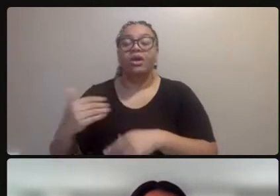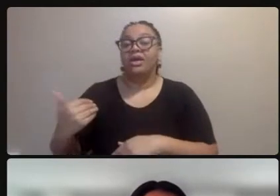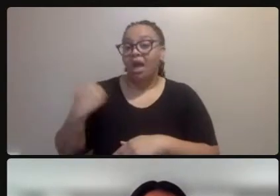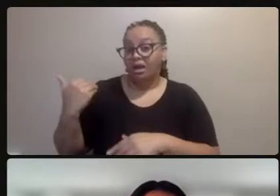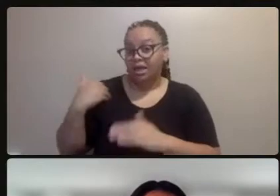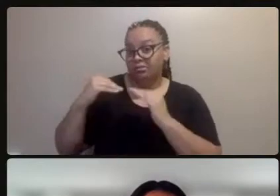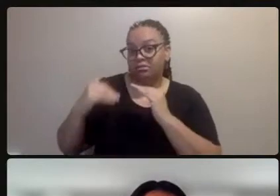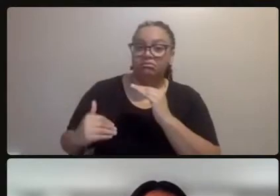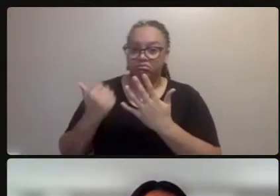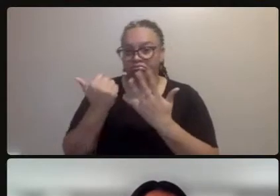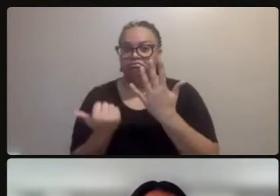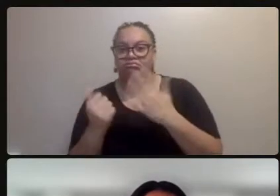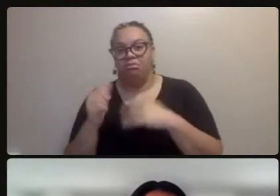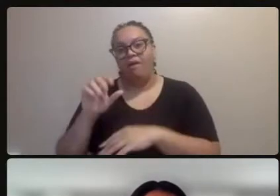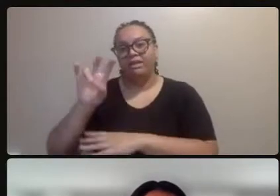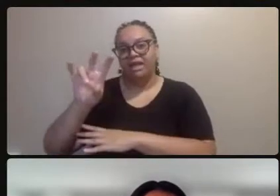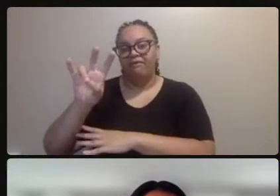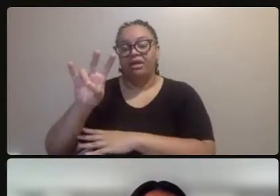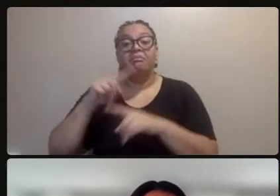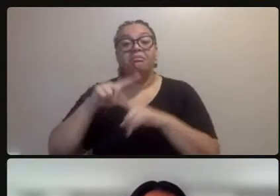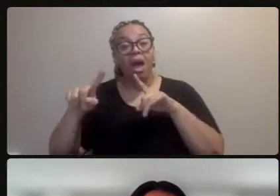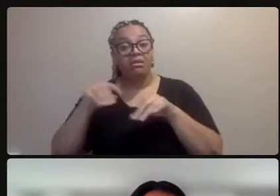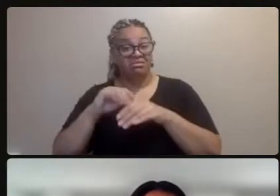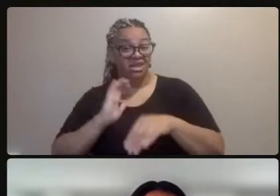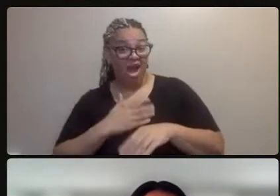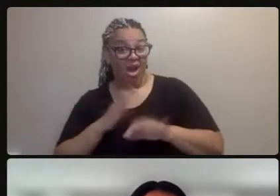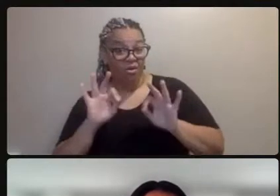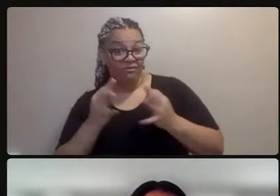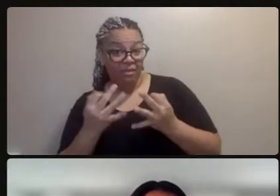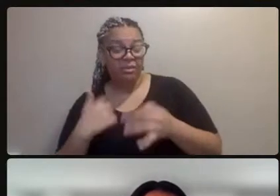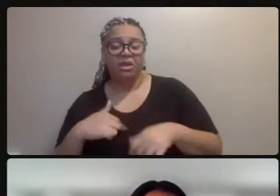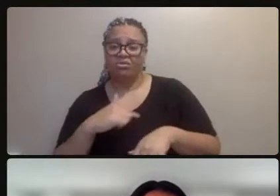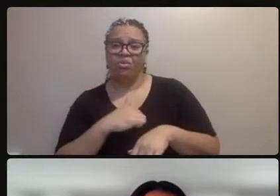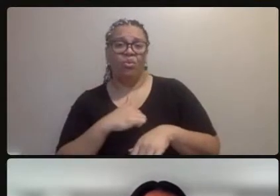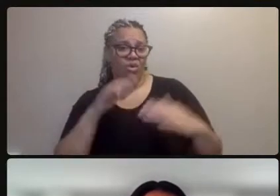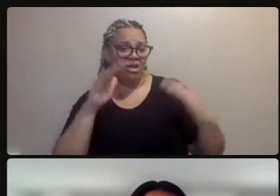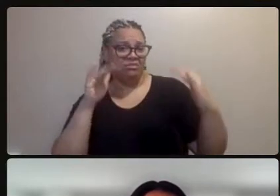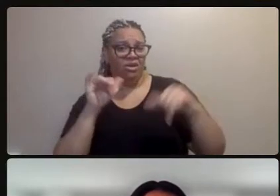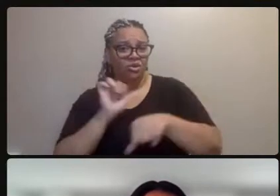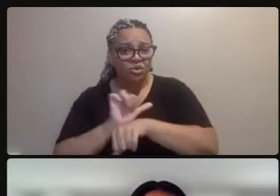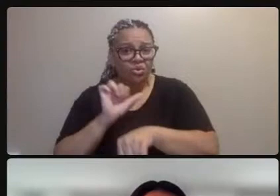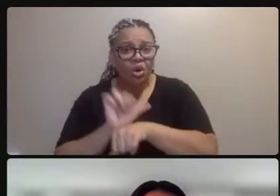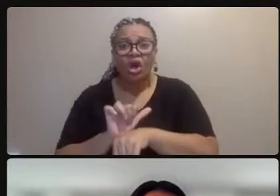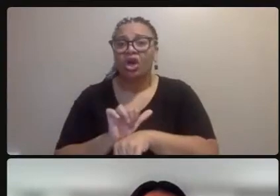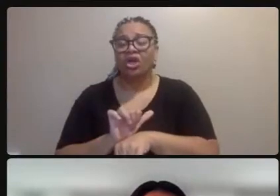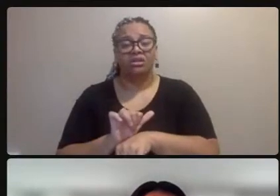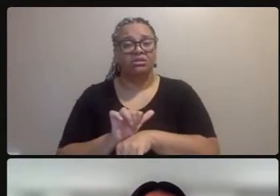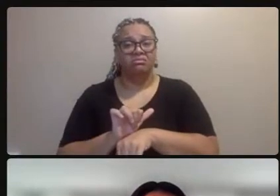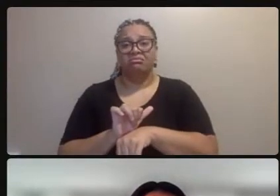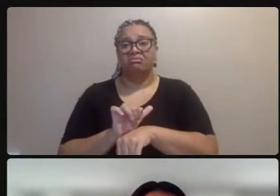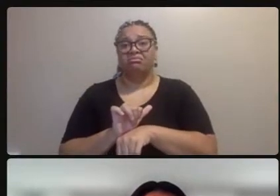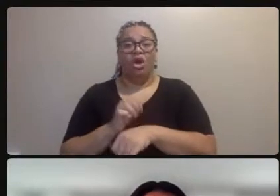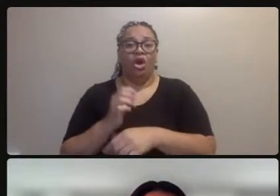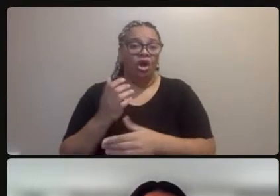BLOCKS FROM GRANT ELEMENTARY